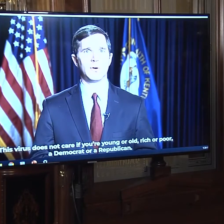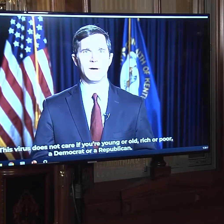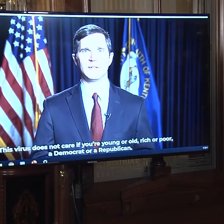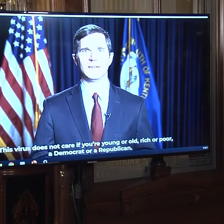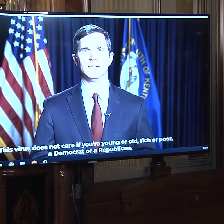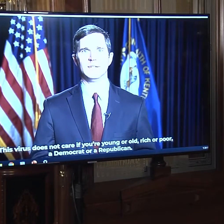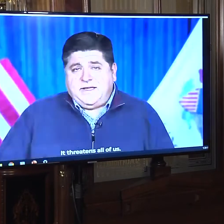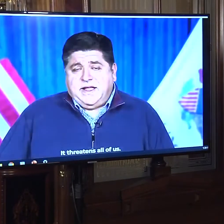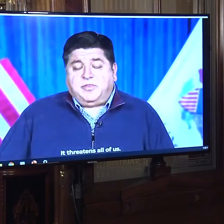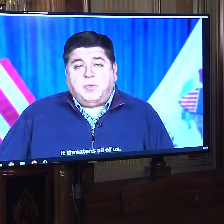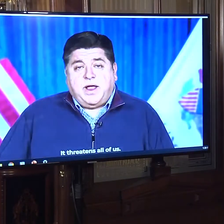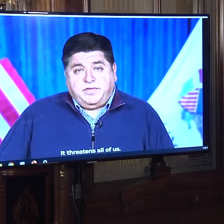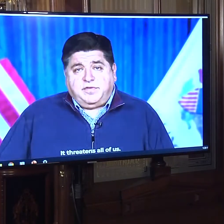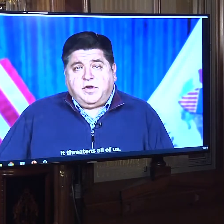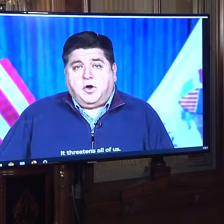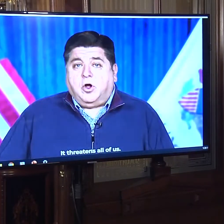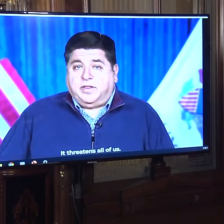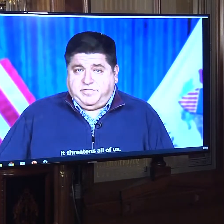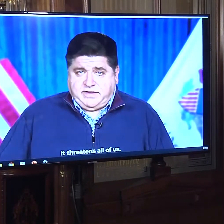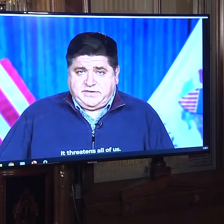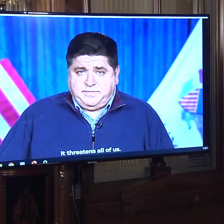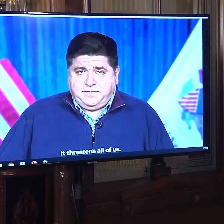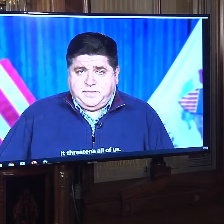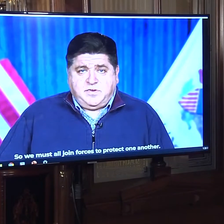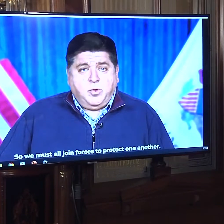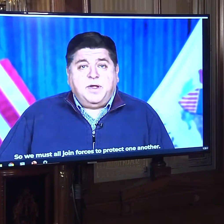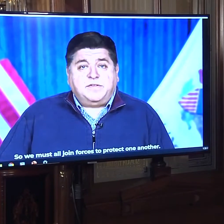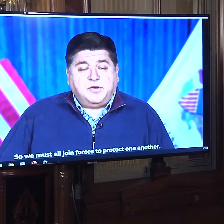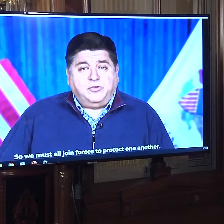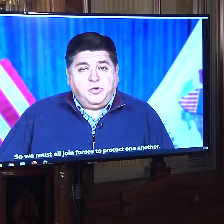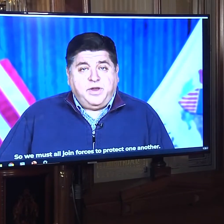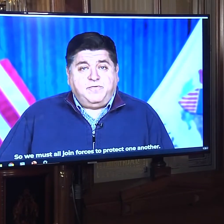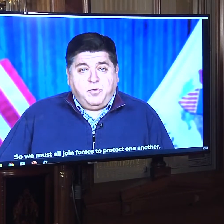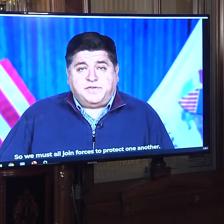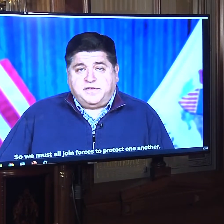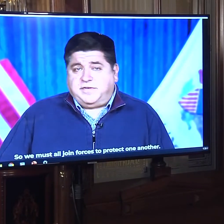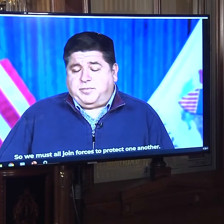THIS HOLIDAY SEEN. THIS VIRUS DOES NOT CARE IF